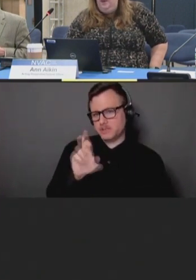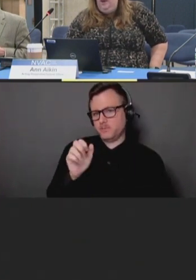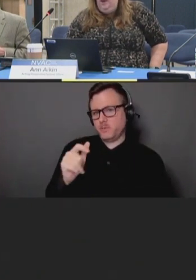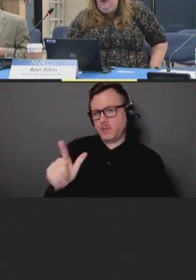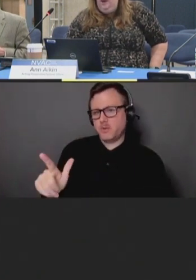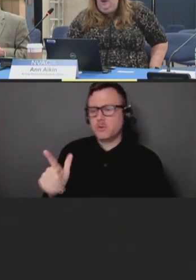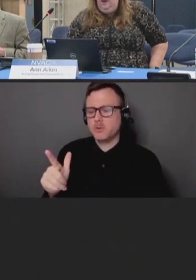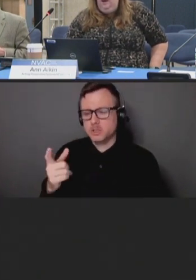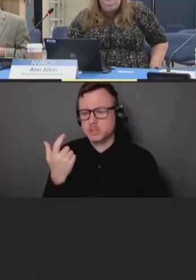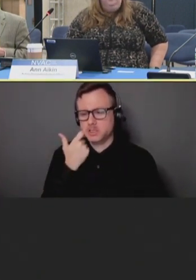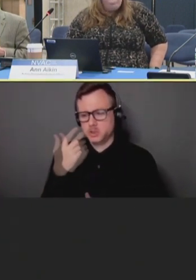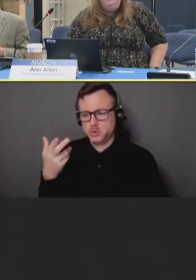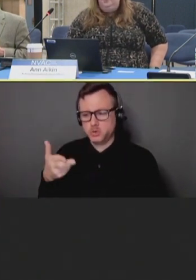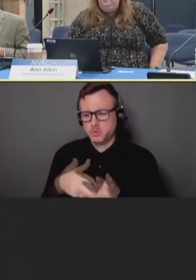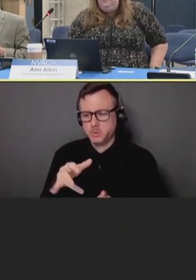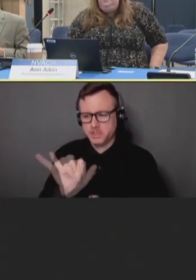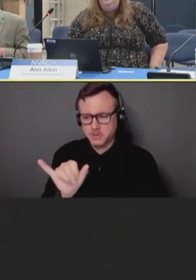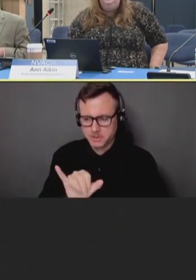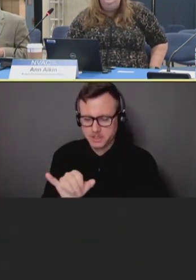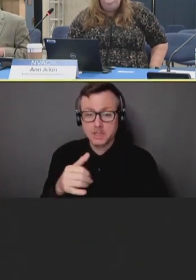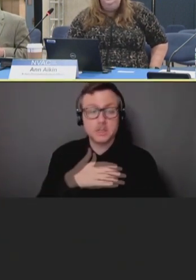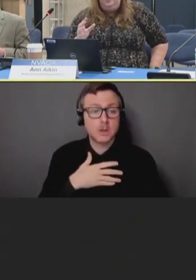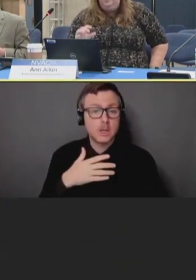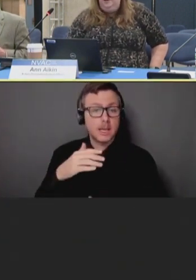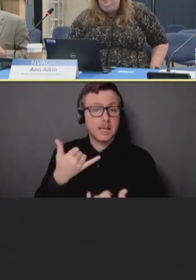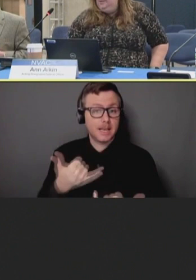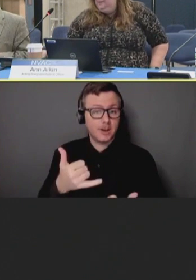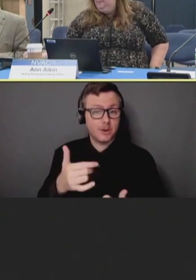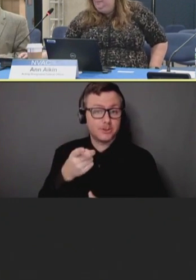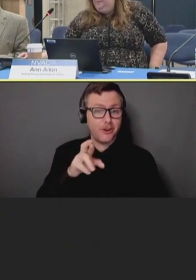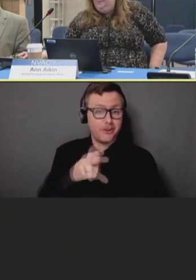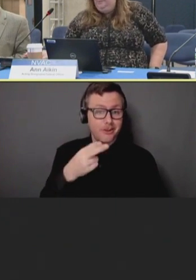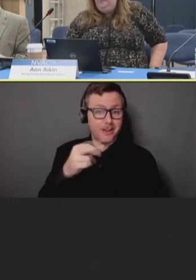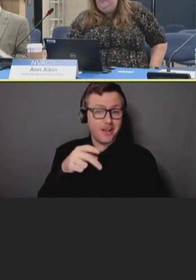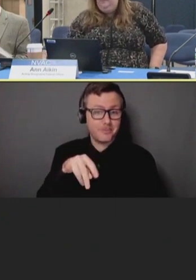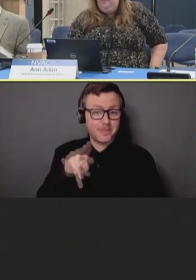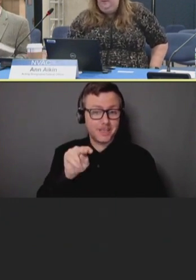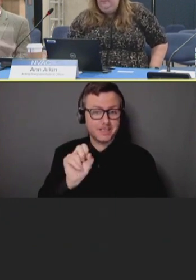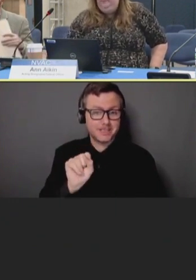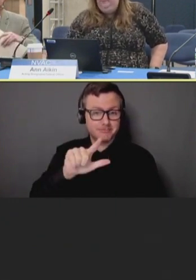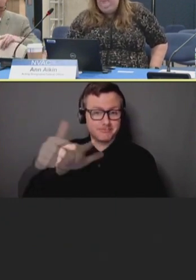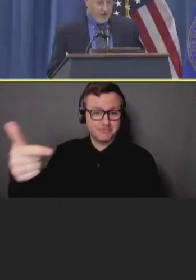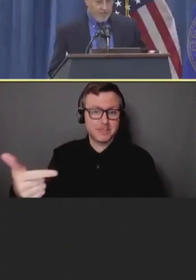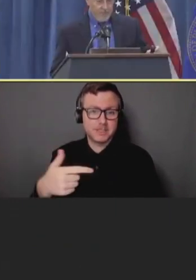All right, so with that I'm going to turn it over to Dr. Hopkins. Robert Hopkins: Good morning.